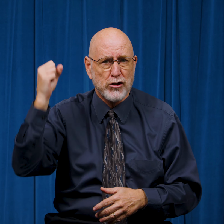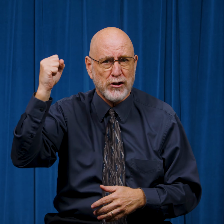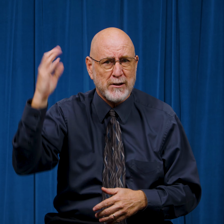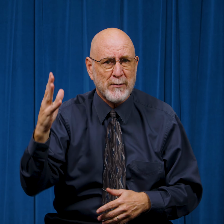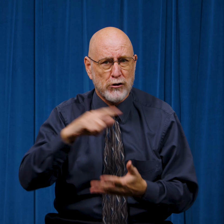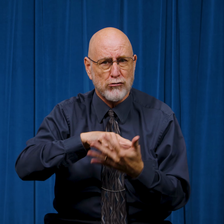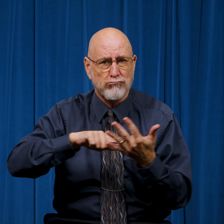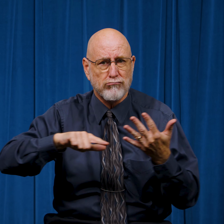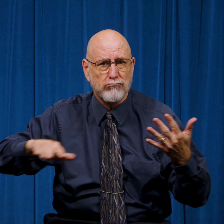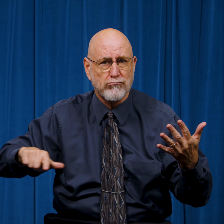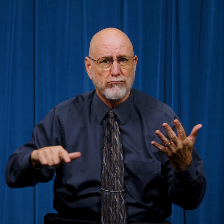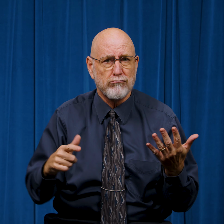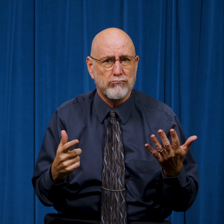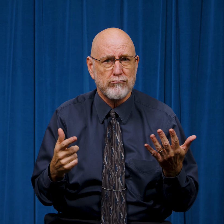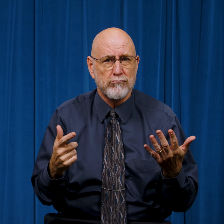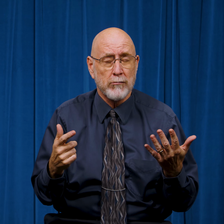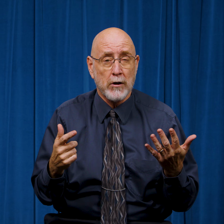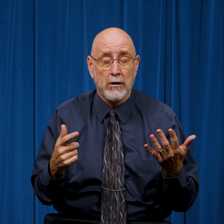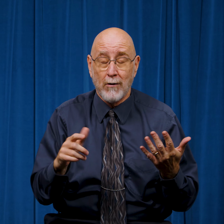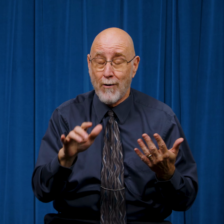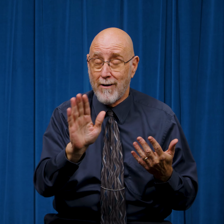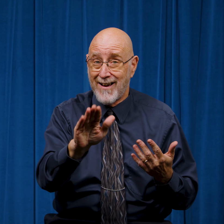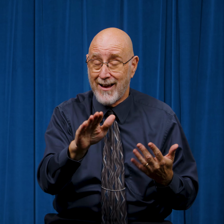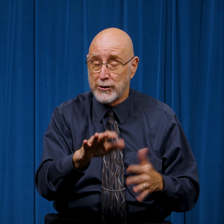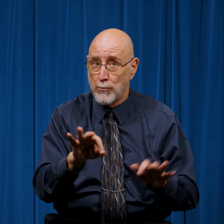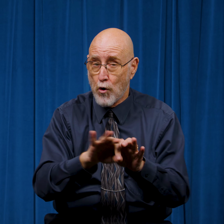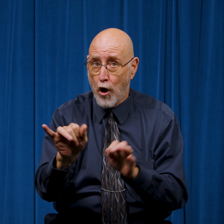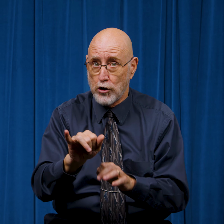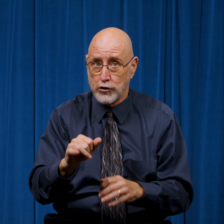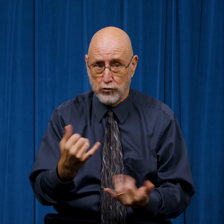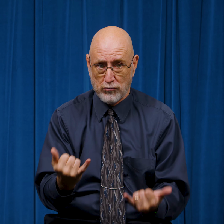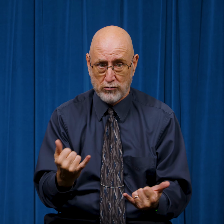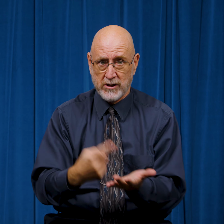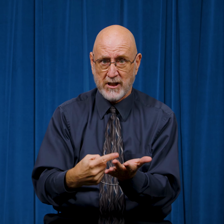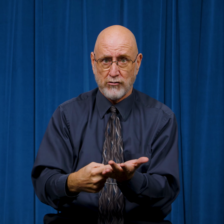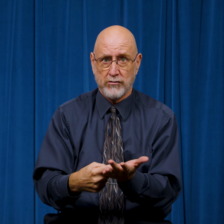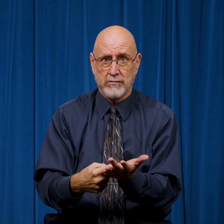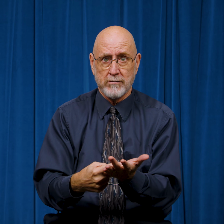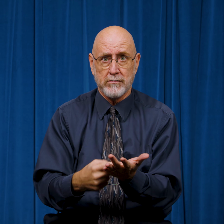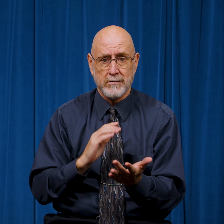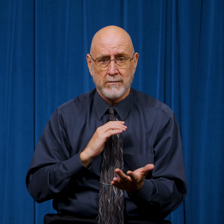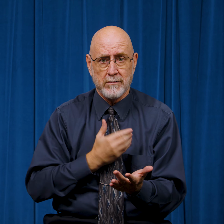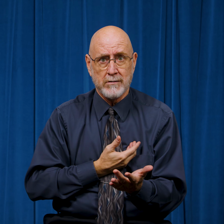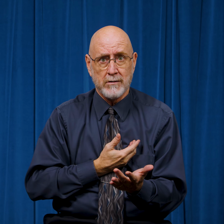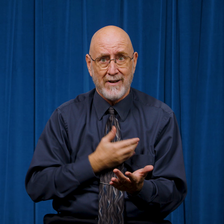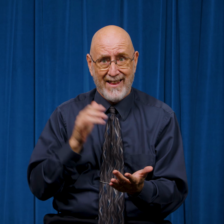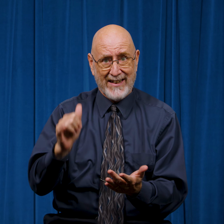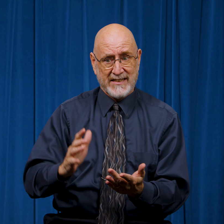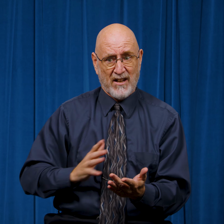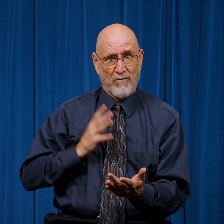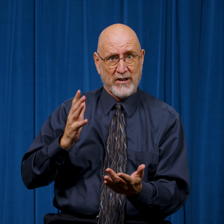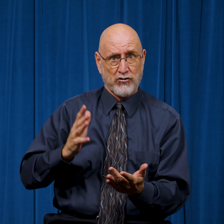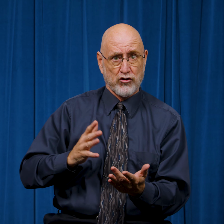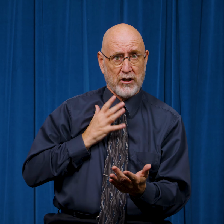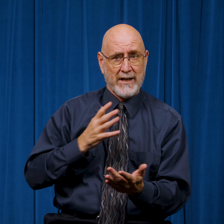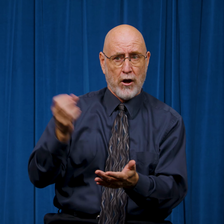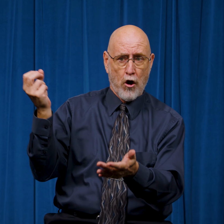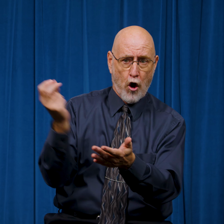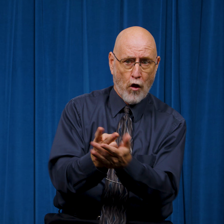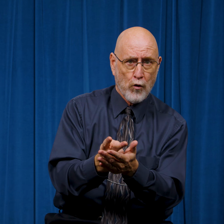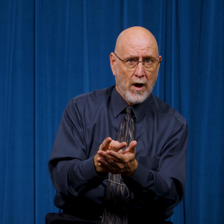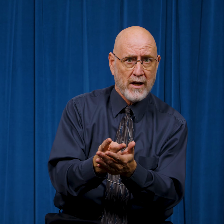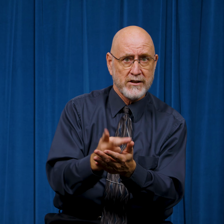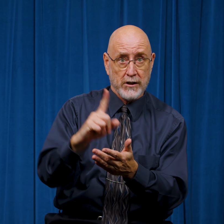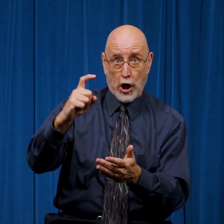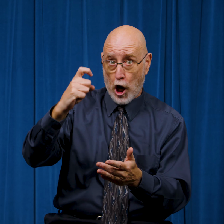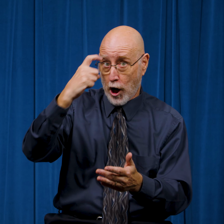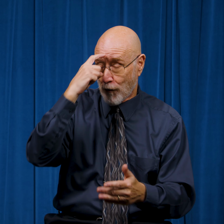But it is also important for our discussion that this officially authorized governmental library